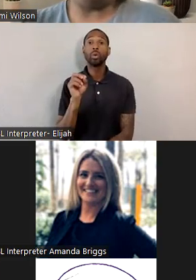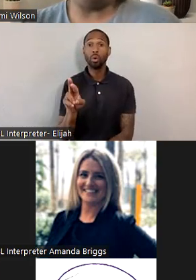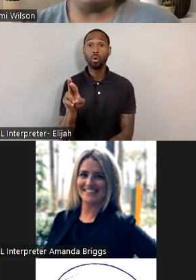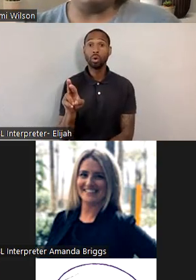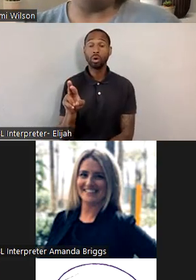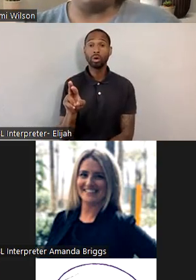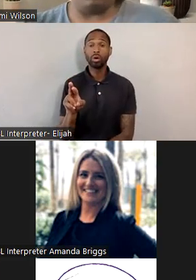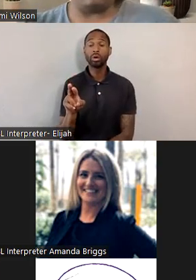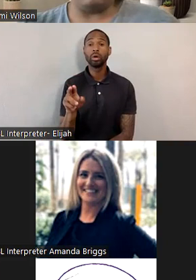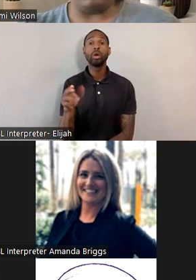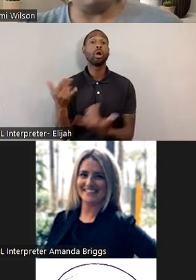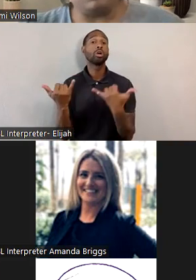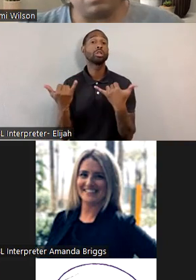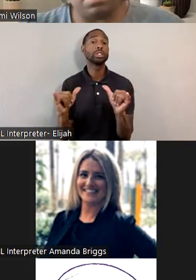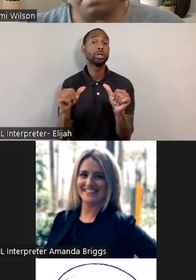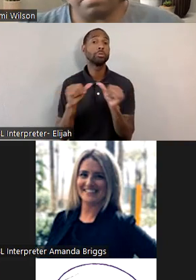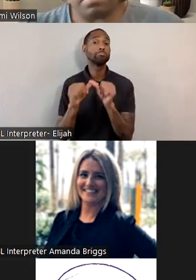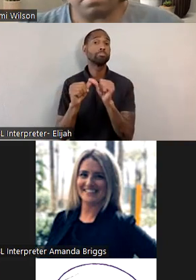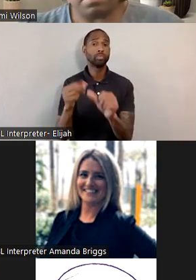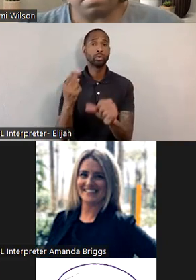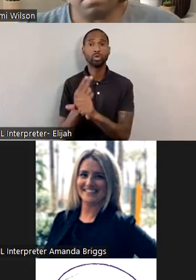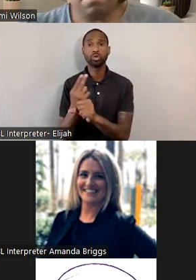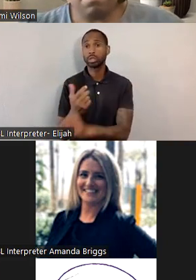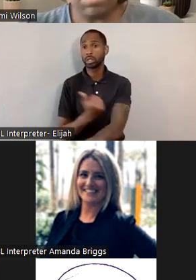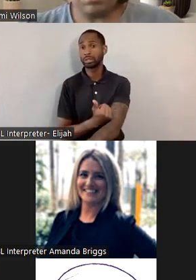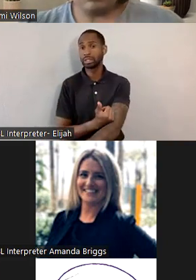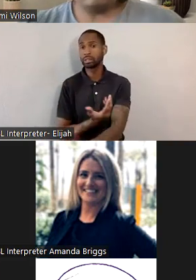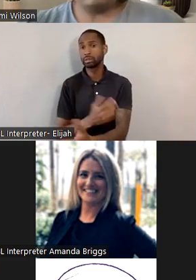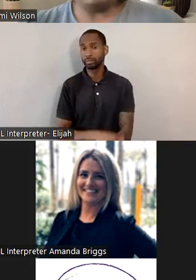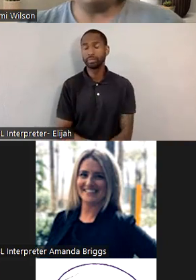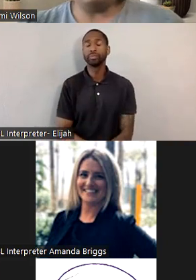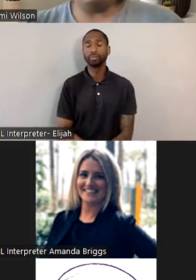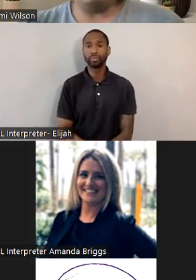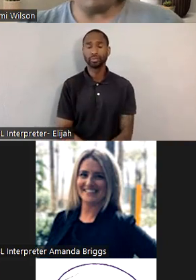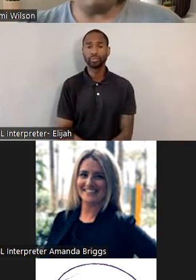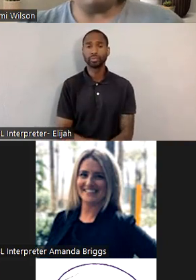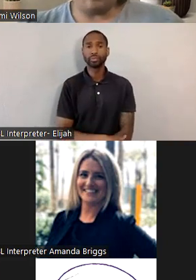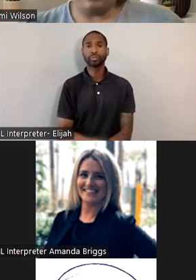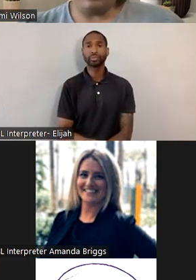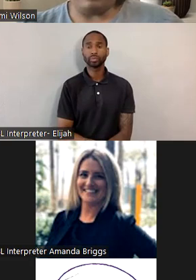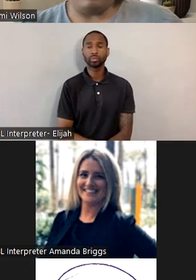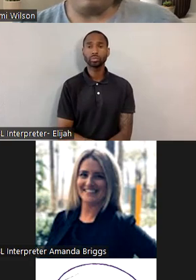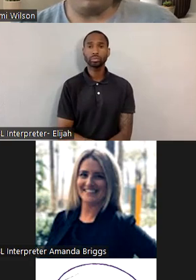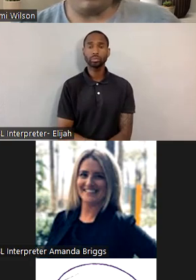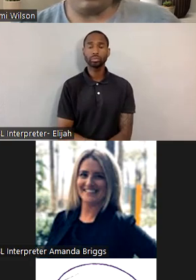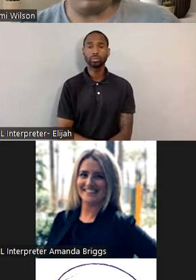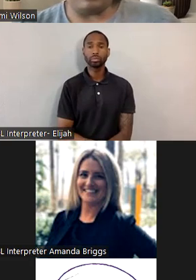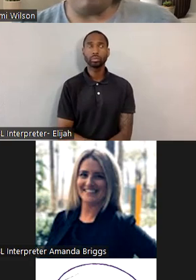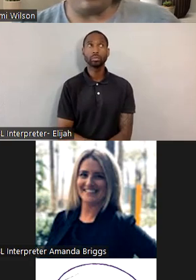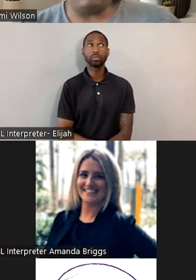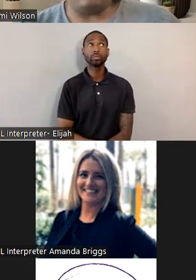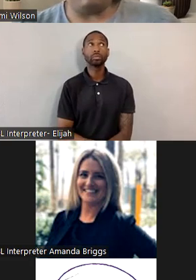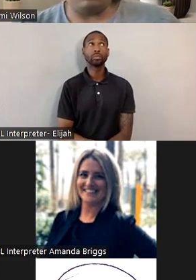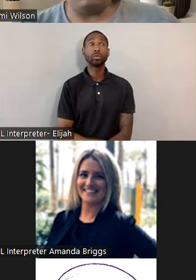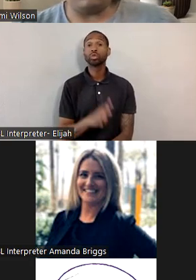are still using substances. So when speaking of dynamics of use